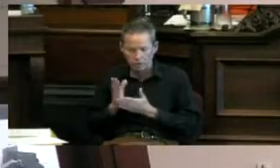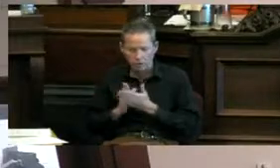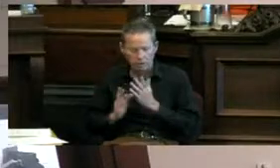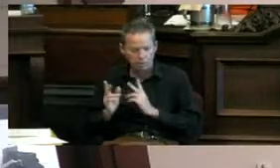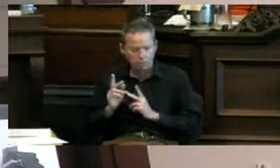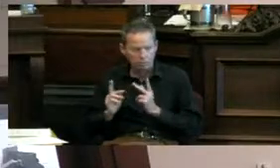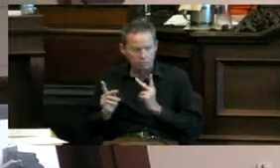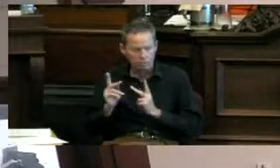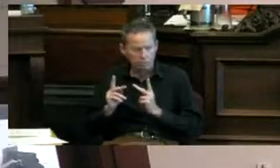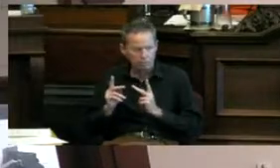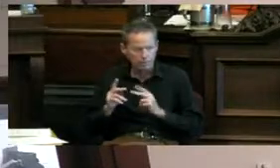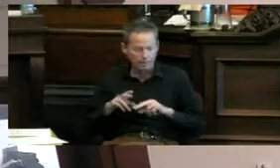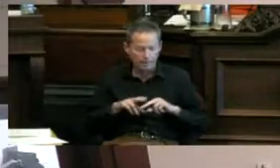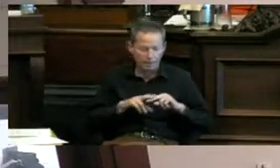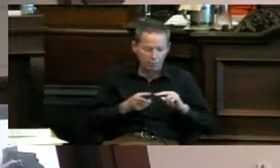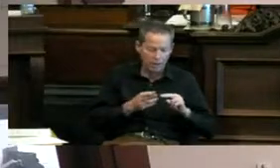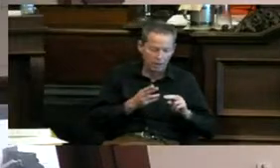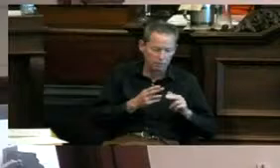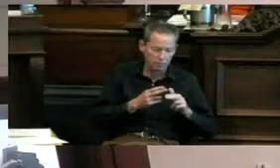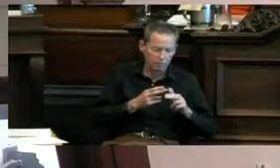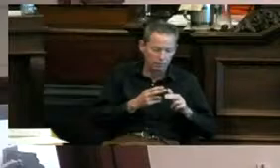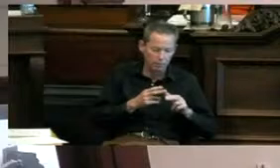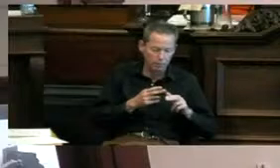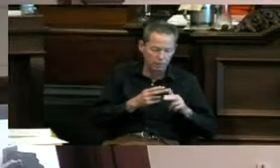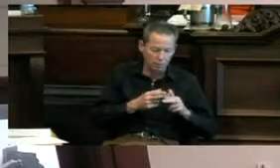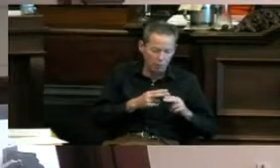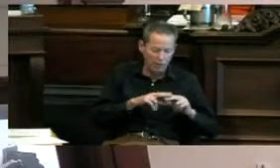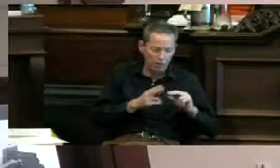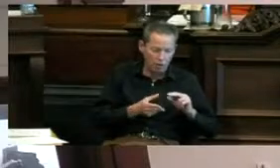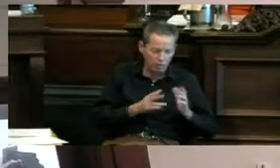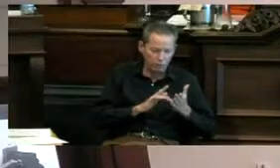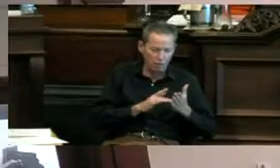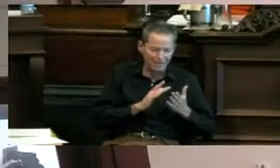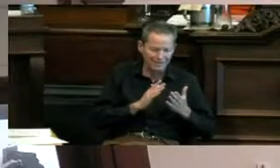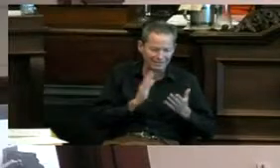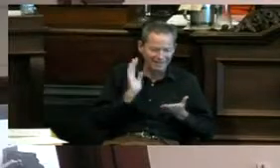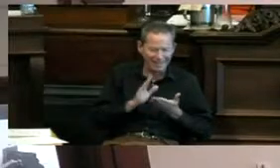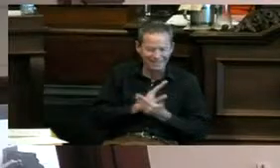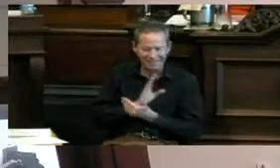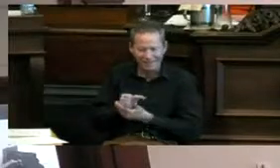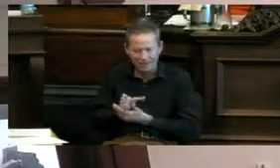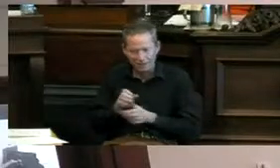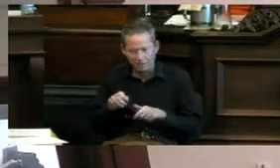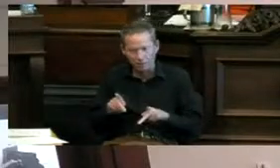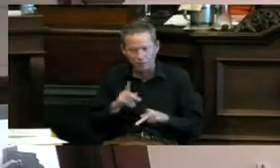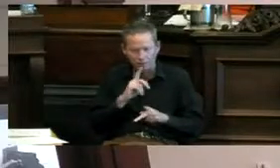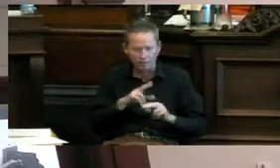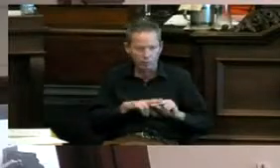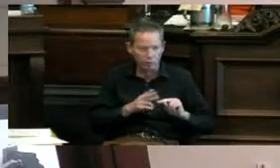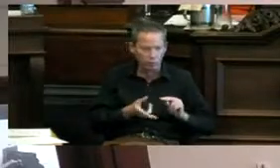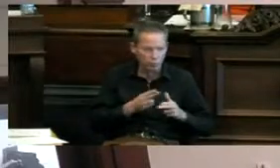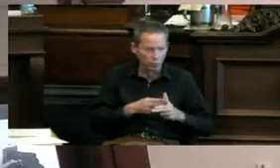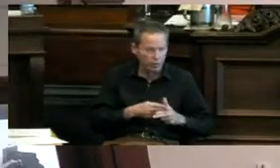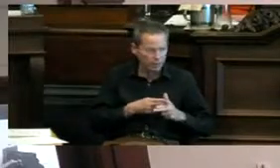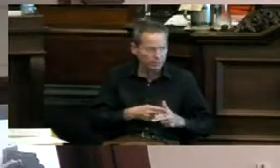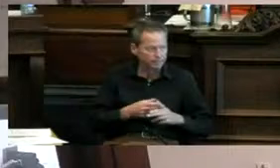life threatening consequences for some folks in the weight